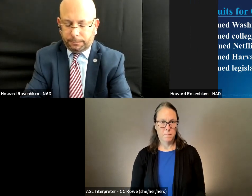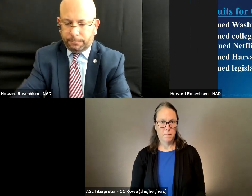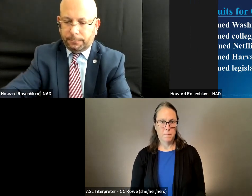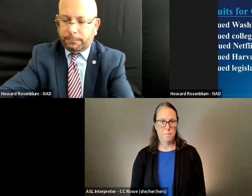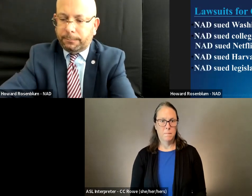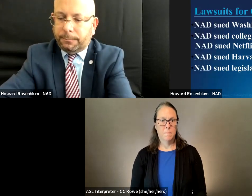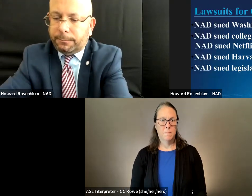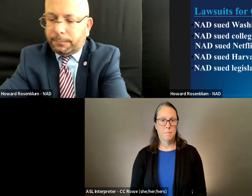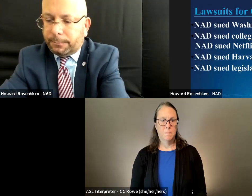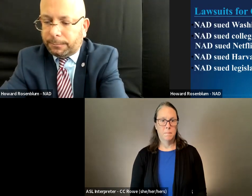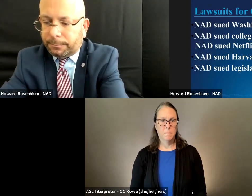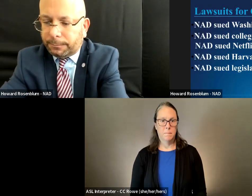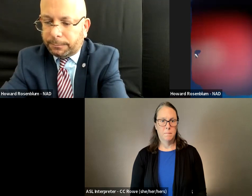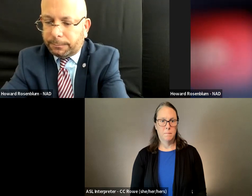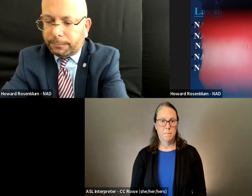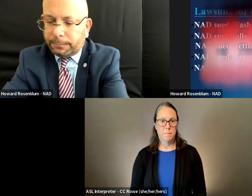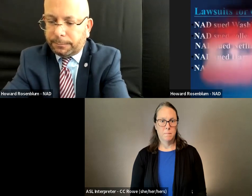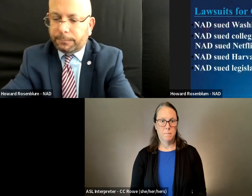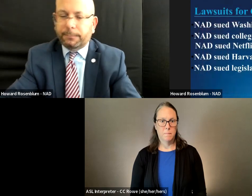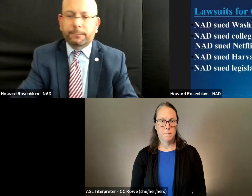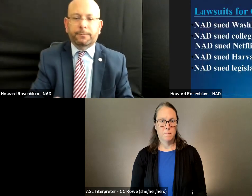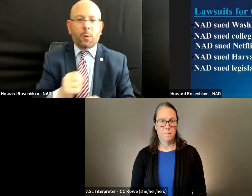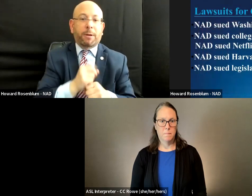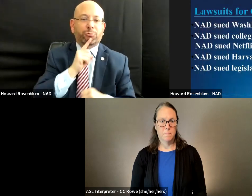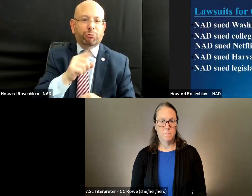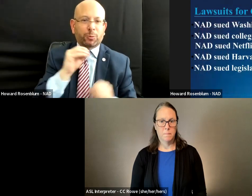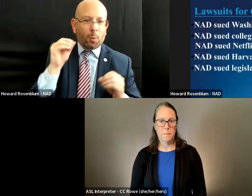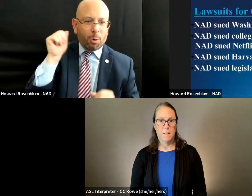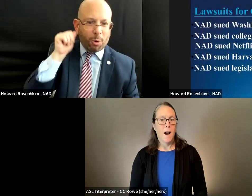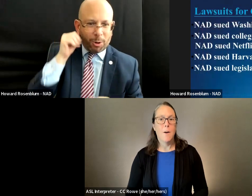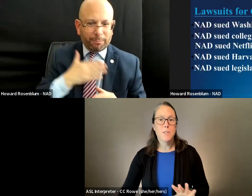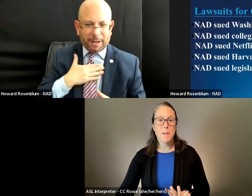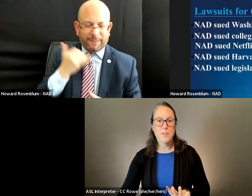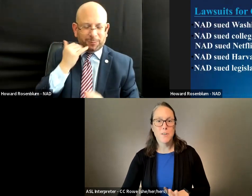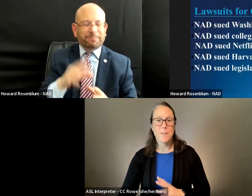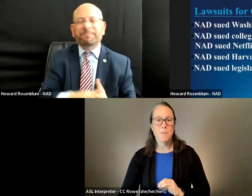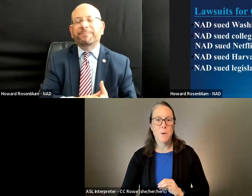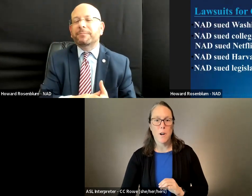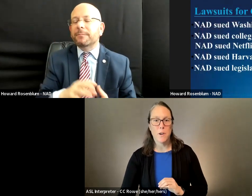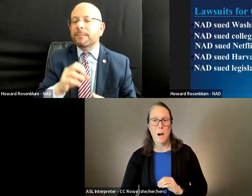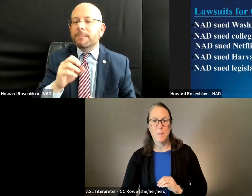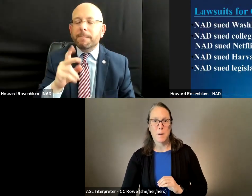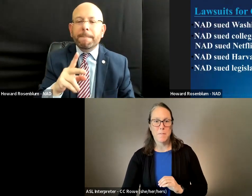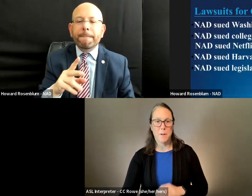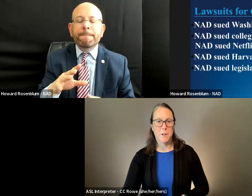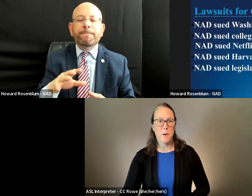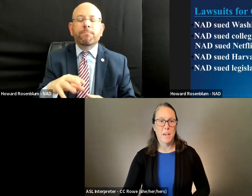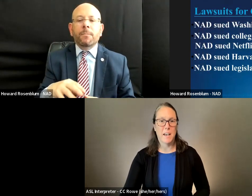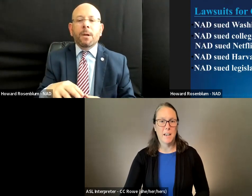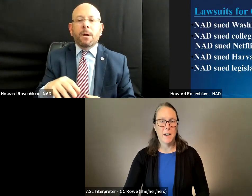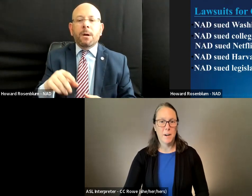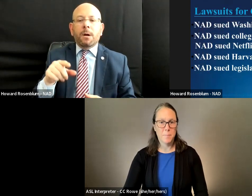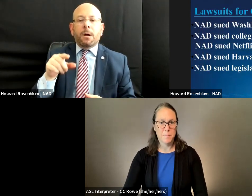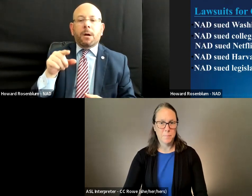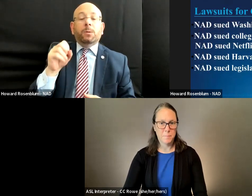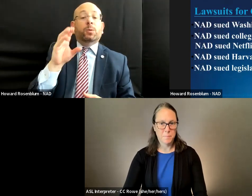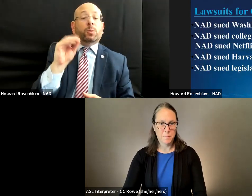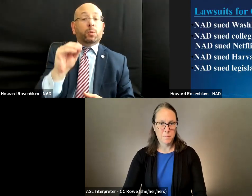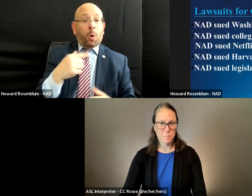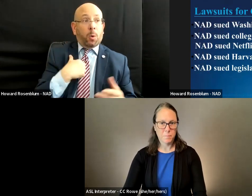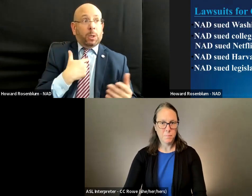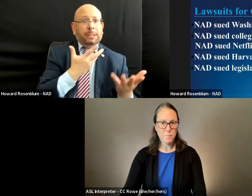moment. Hmm. Hold on.